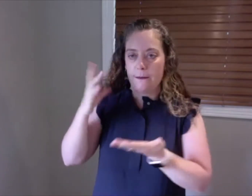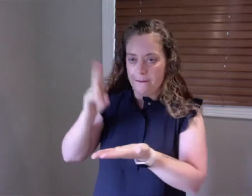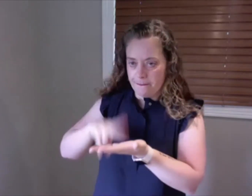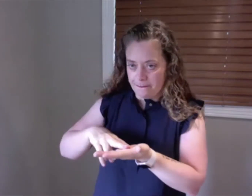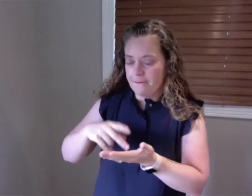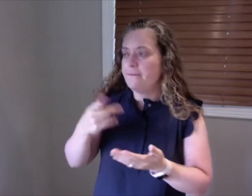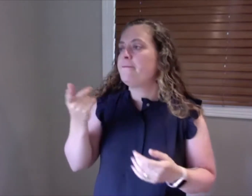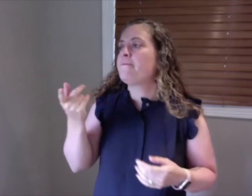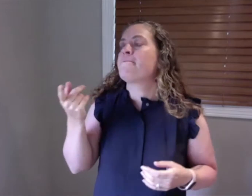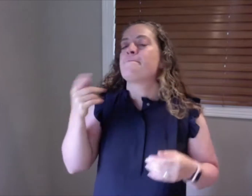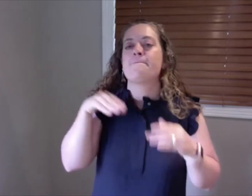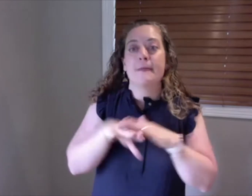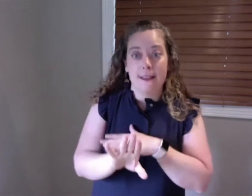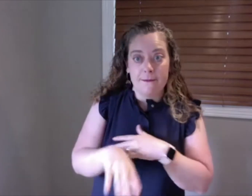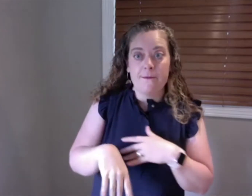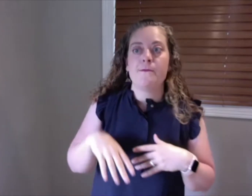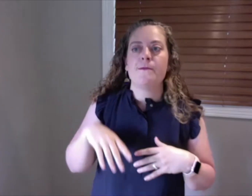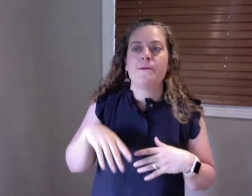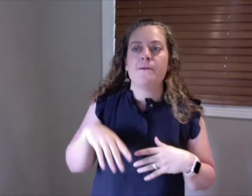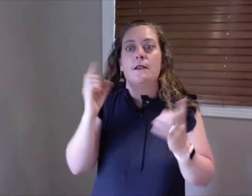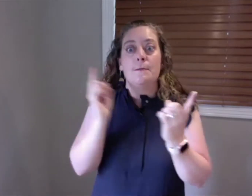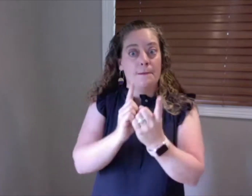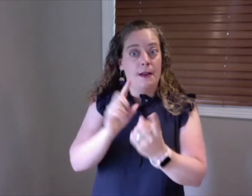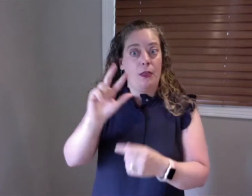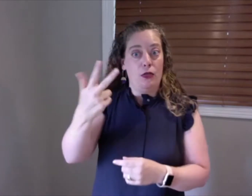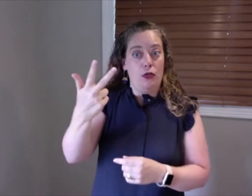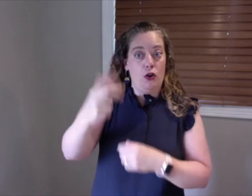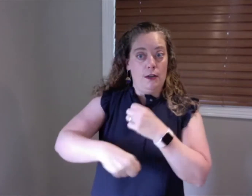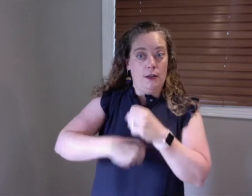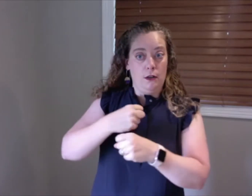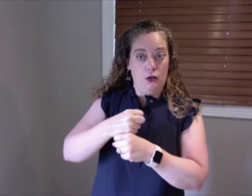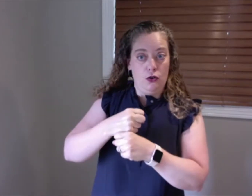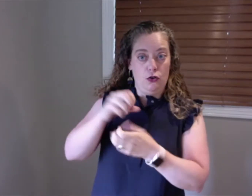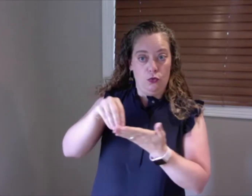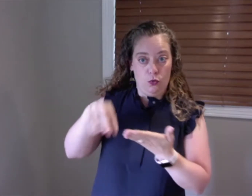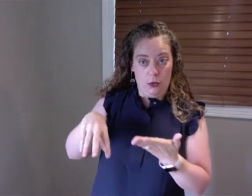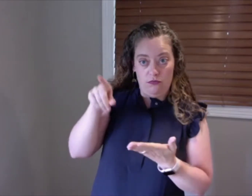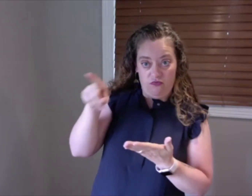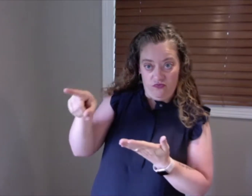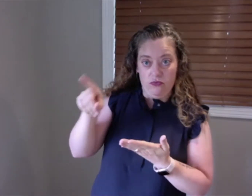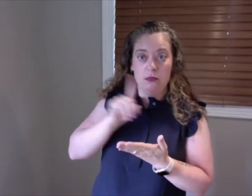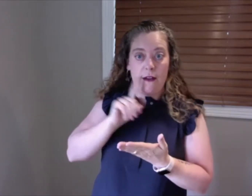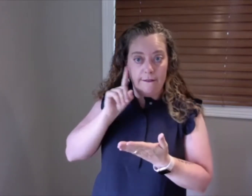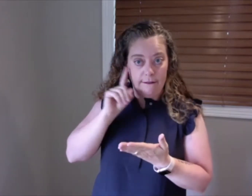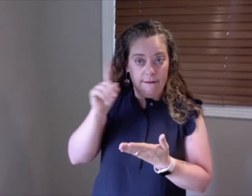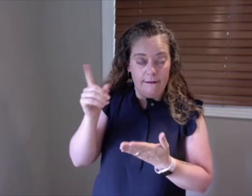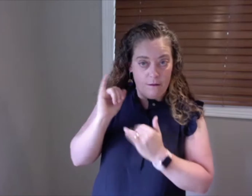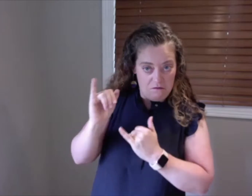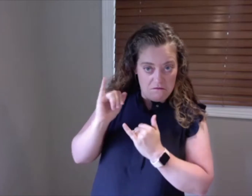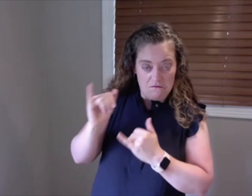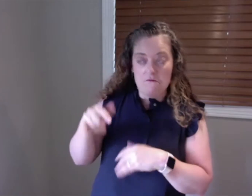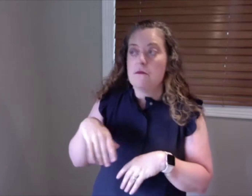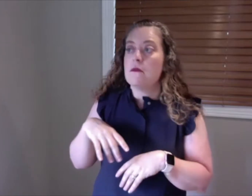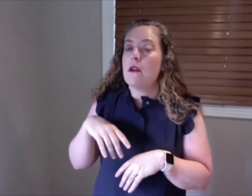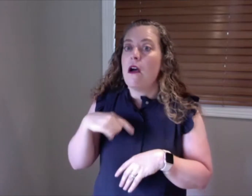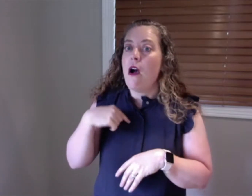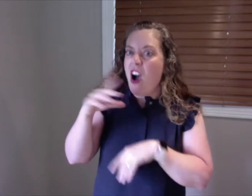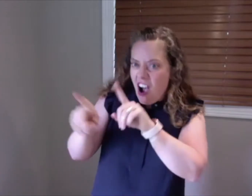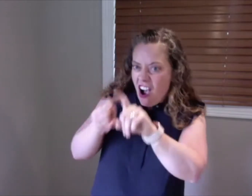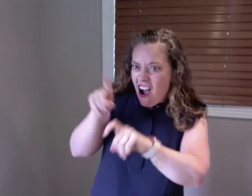excited so I enrolled and when I arrived, I met a third year student who was in that program who was also Deaf